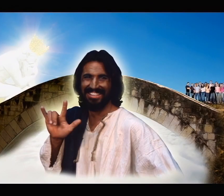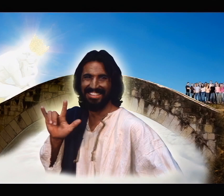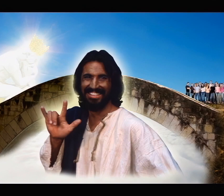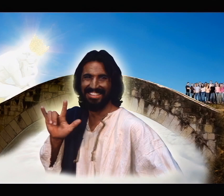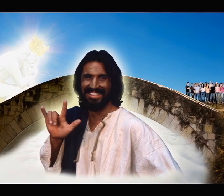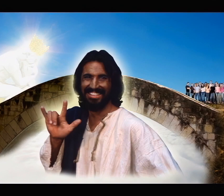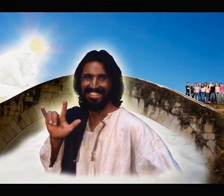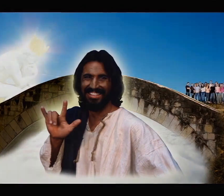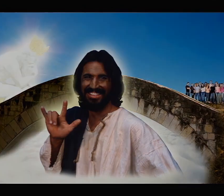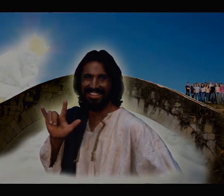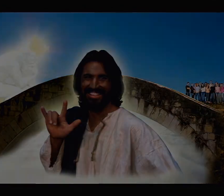ISN'T THAT GREAT?